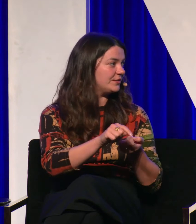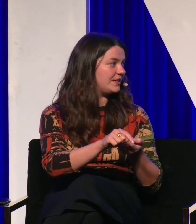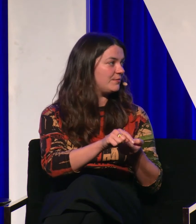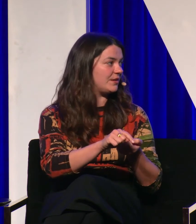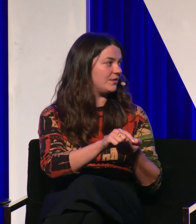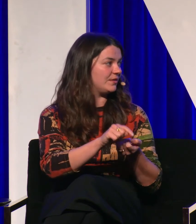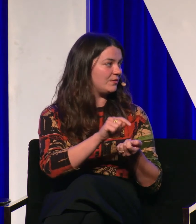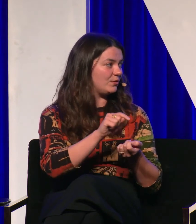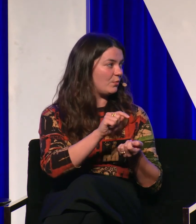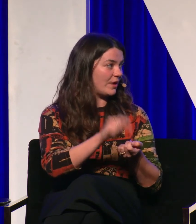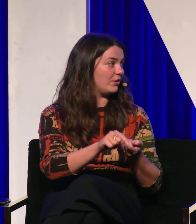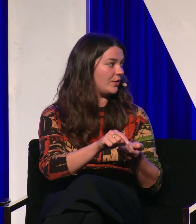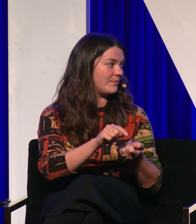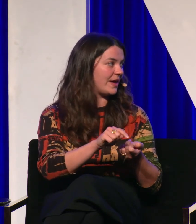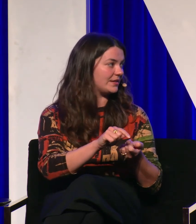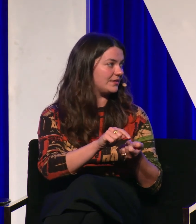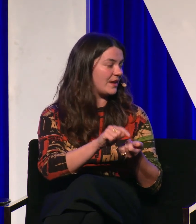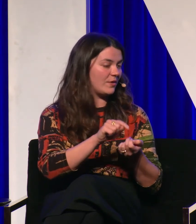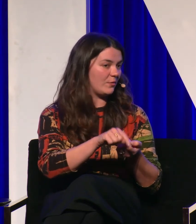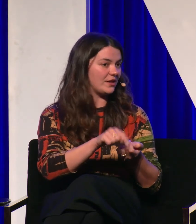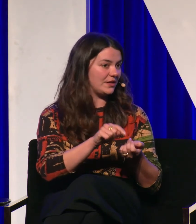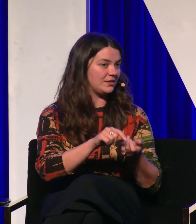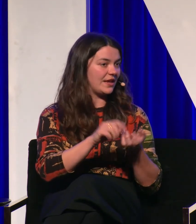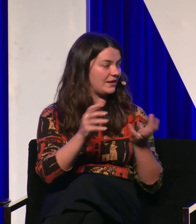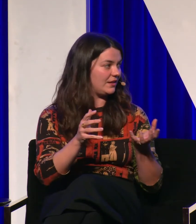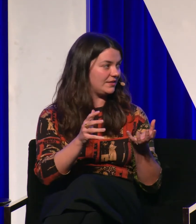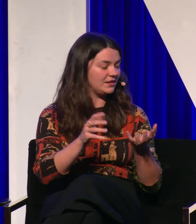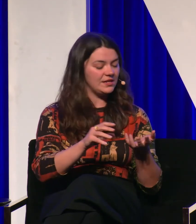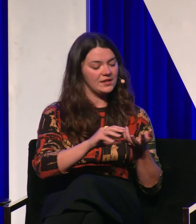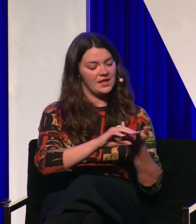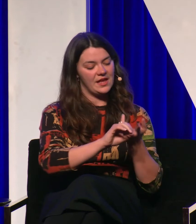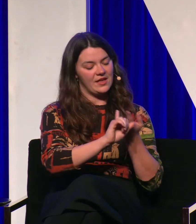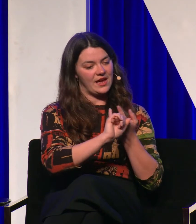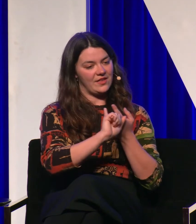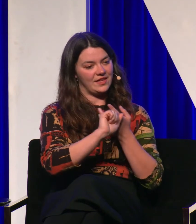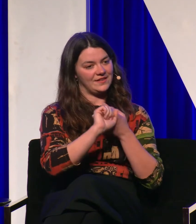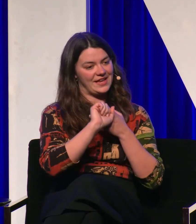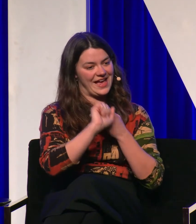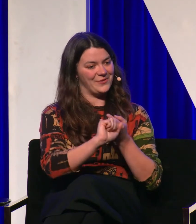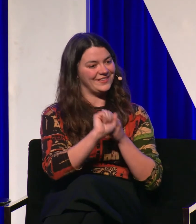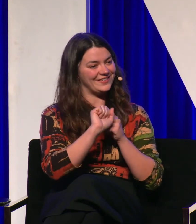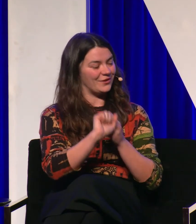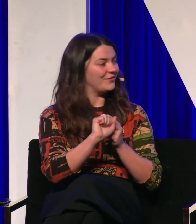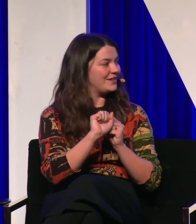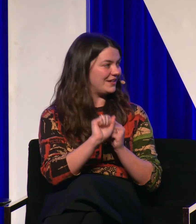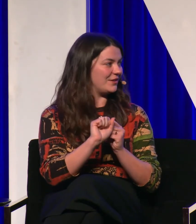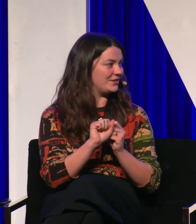here because we're a low-impact and we're committed to that holistically. They'd say, ''How is this sovereign and Acknowledging